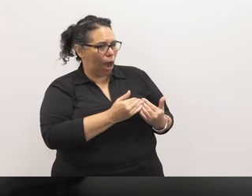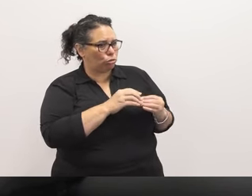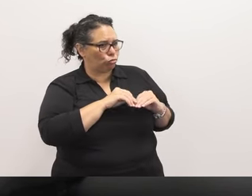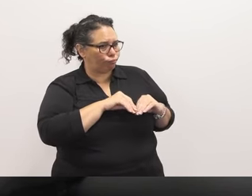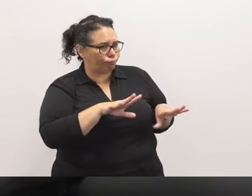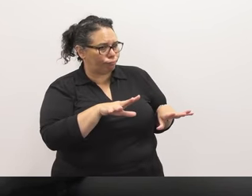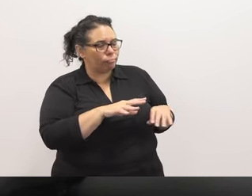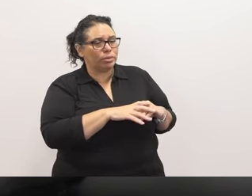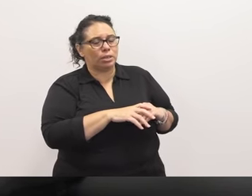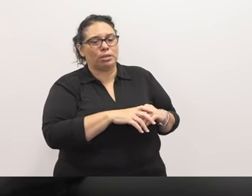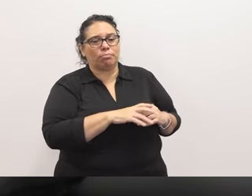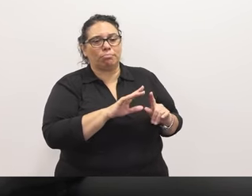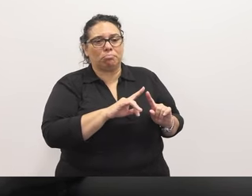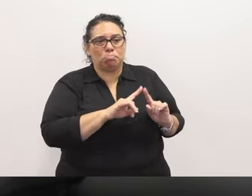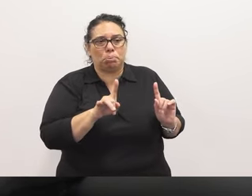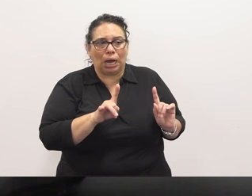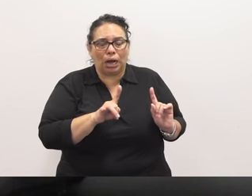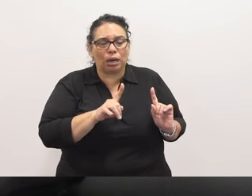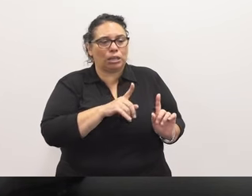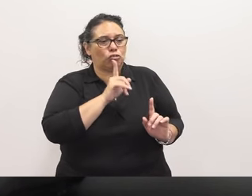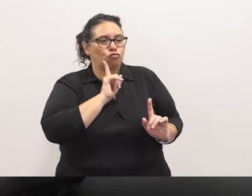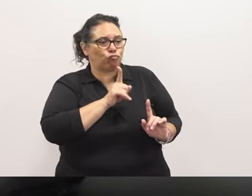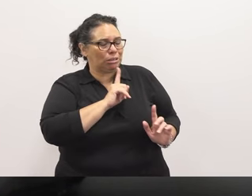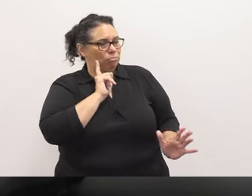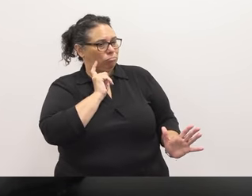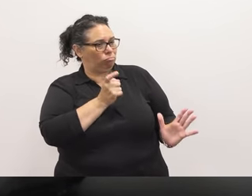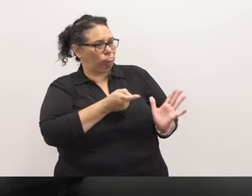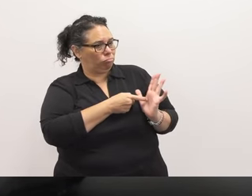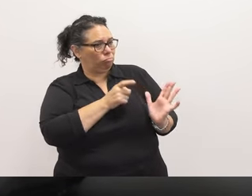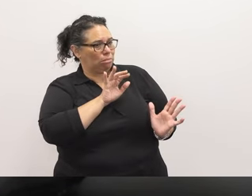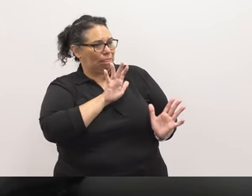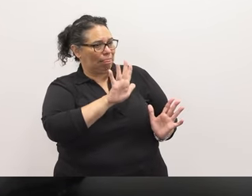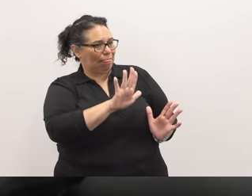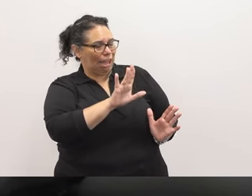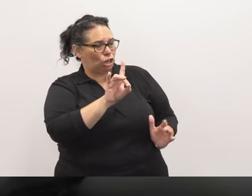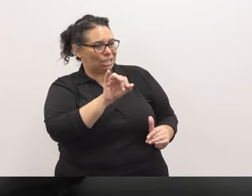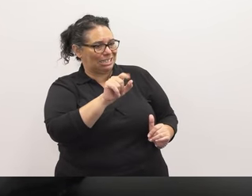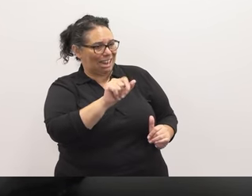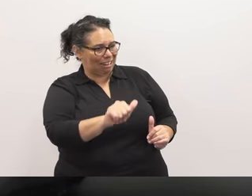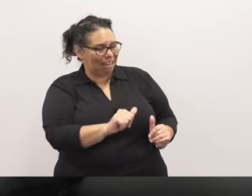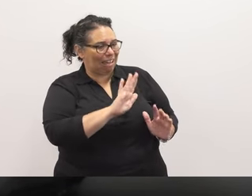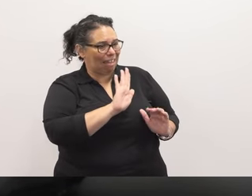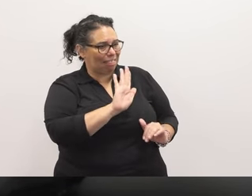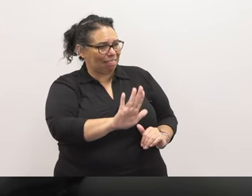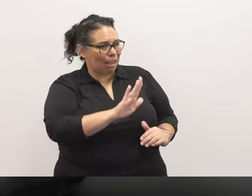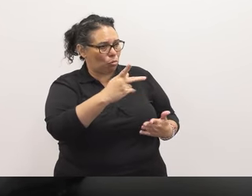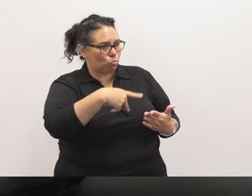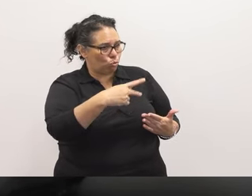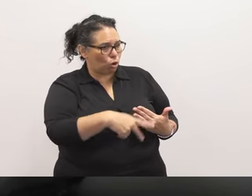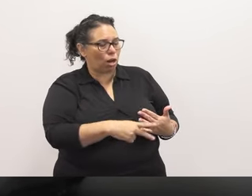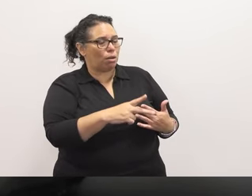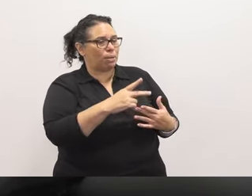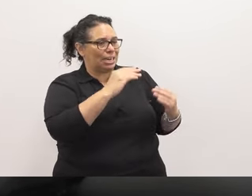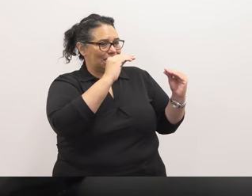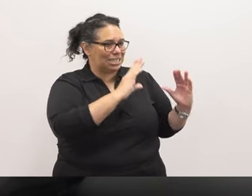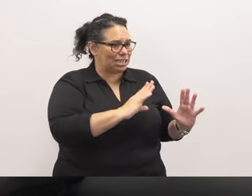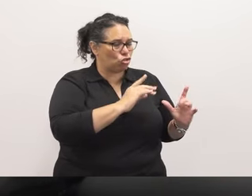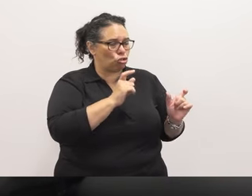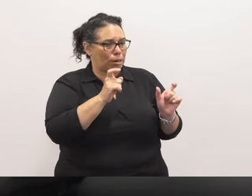are ways that they have really looked at their own data and their own Link Learning programming and worked as a teacher and administrative team